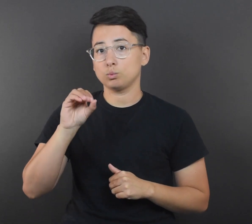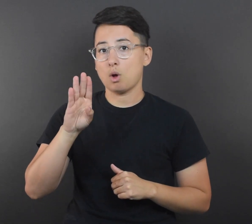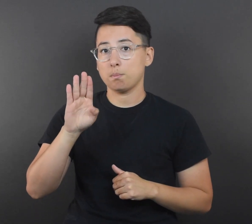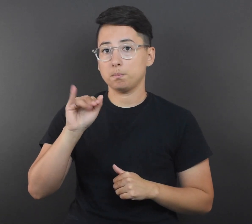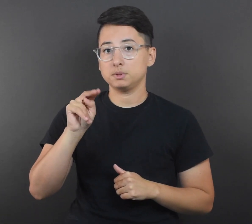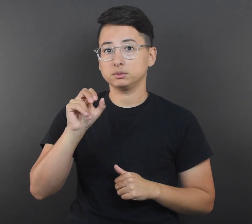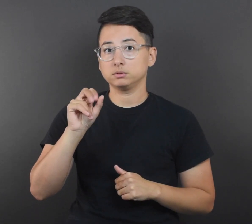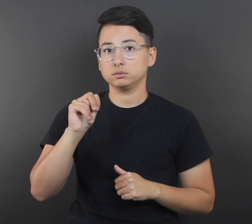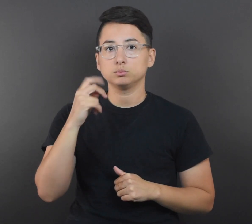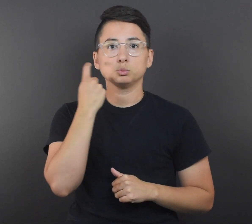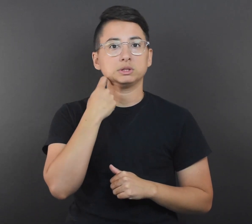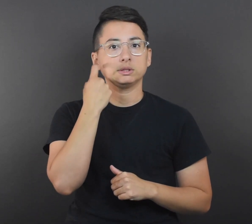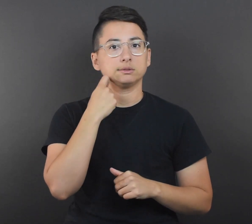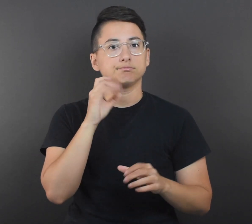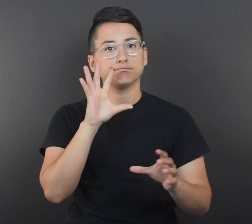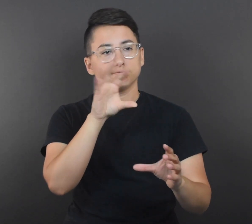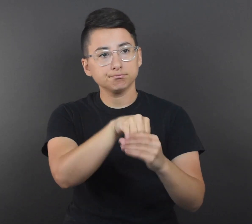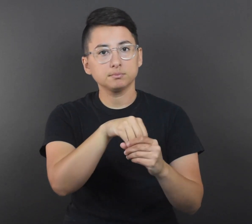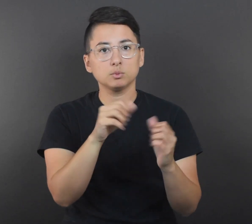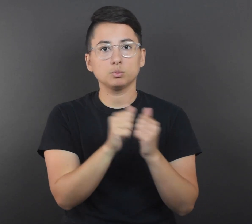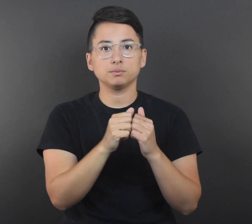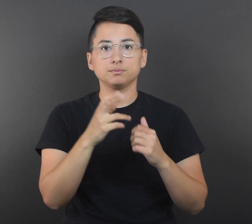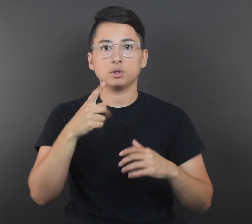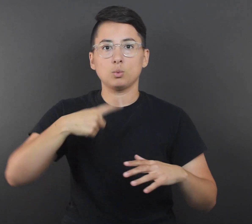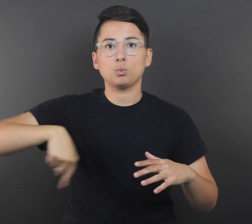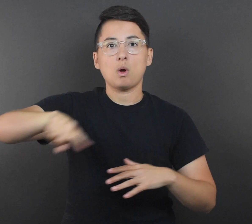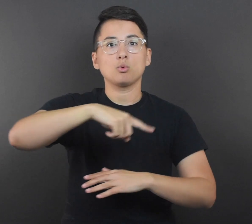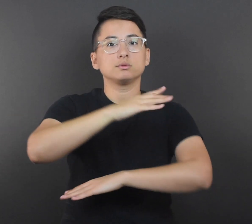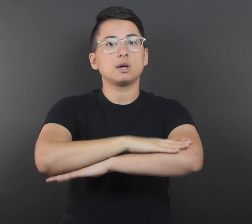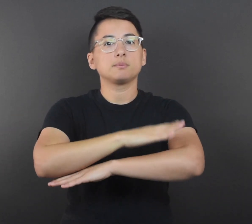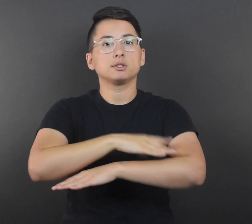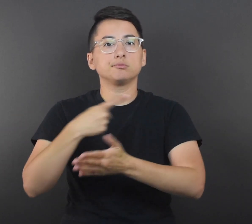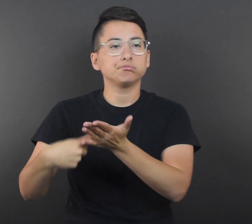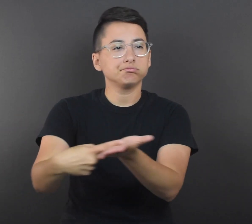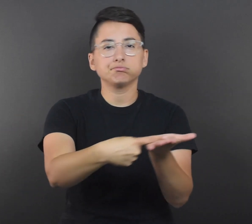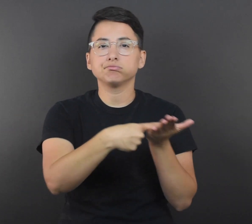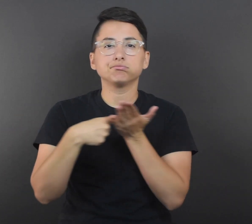Robinson recently participated in a roundtable discussion with leaders from